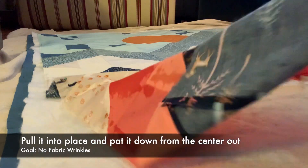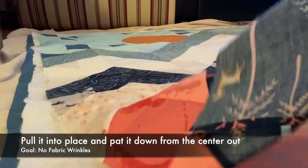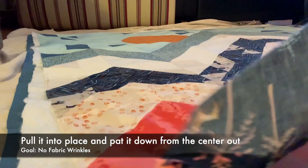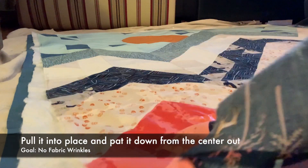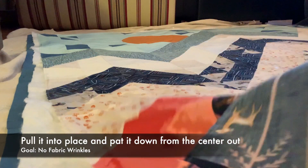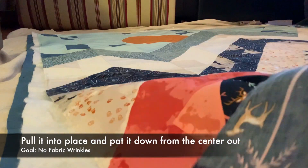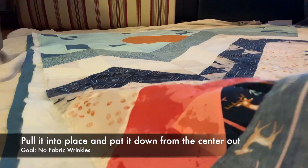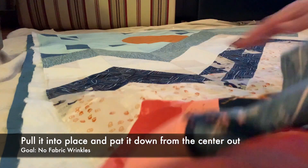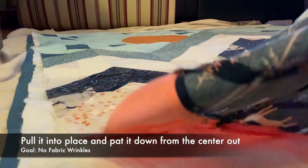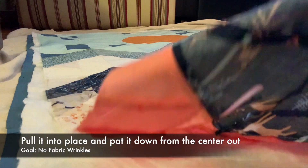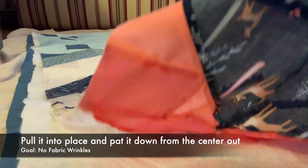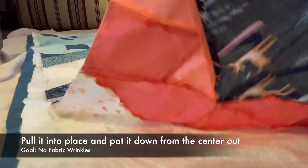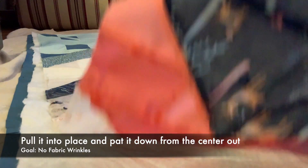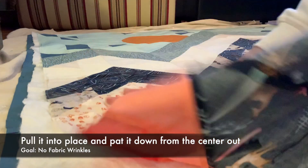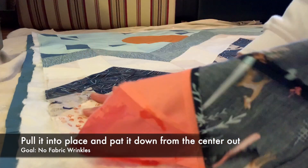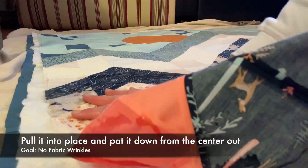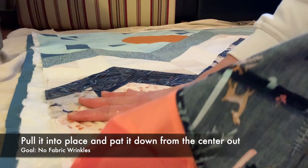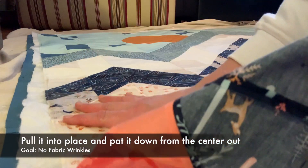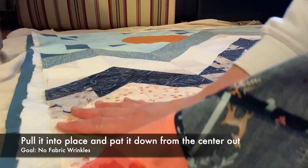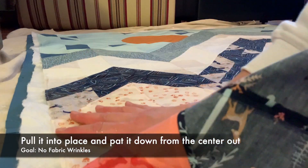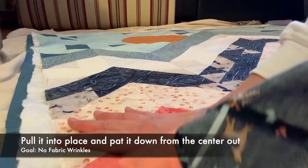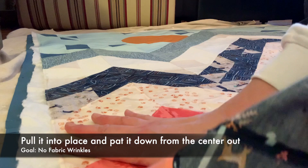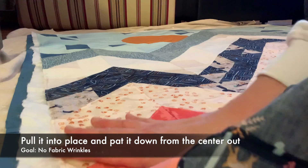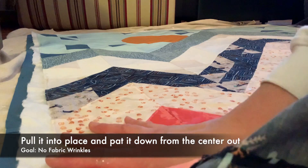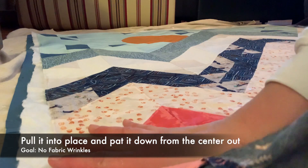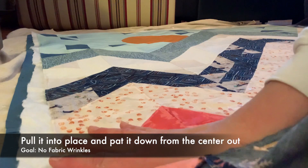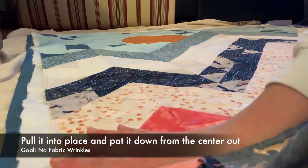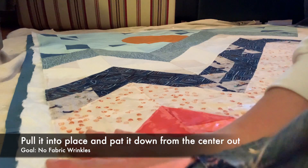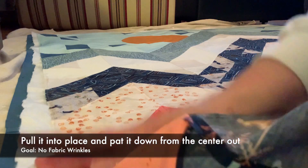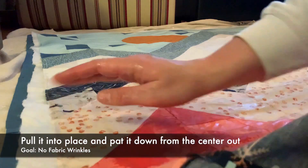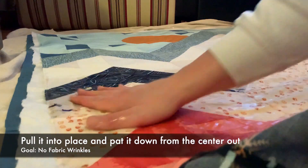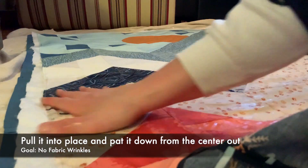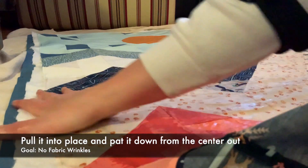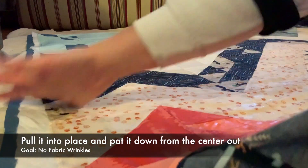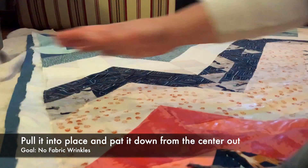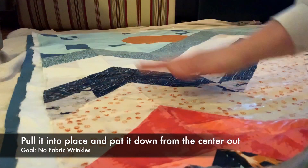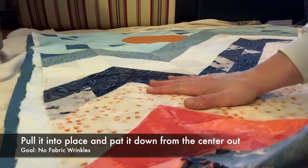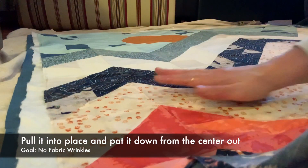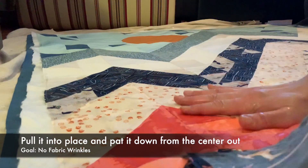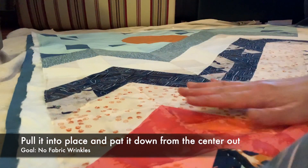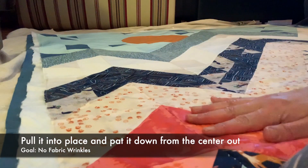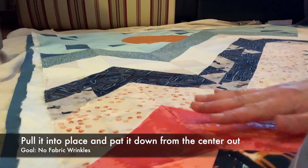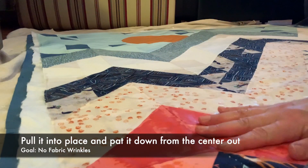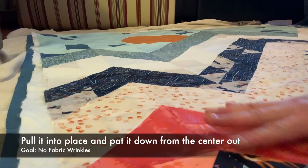You'll see from this corner, um yeah, just from the center and moving out to the side